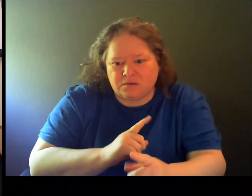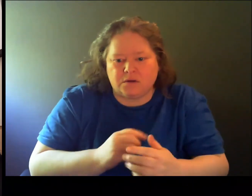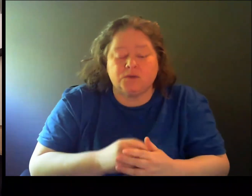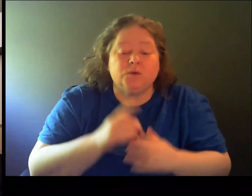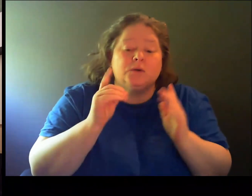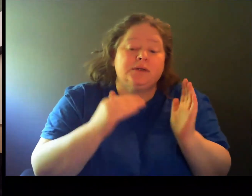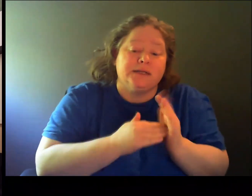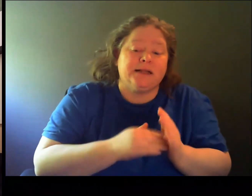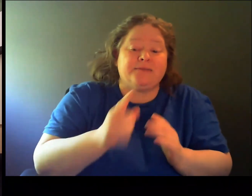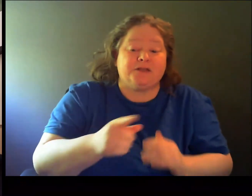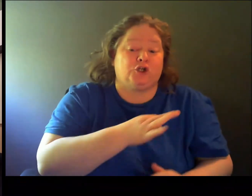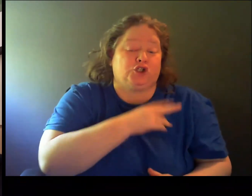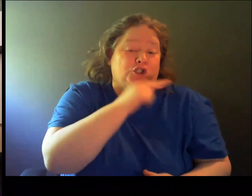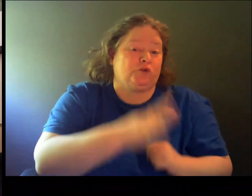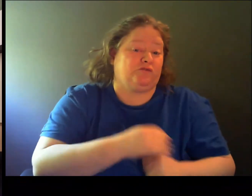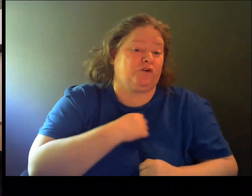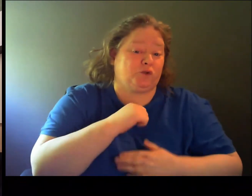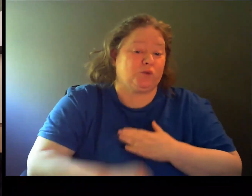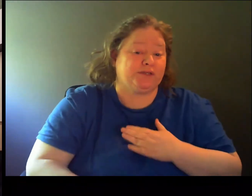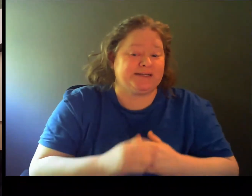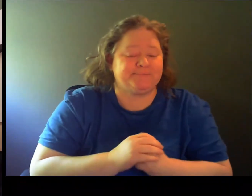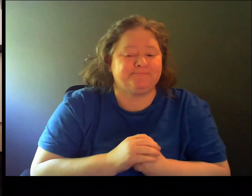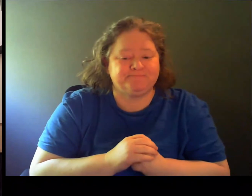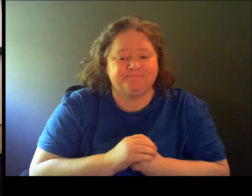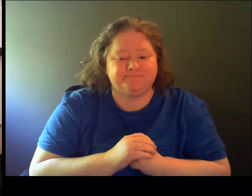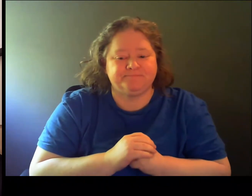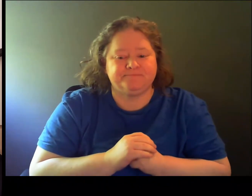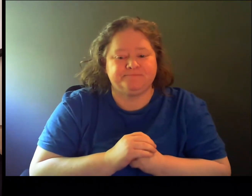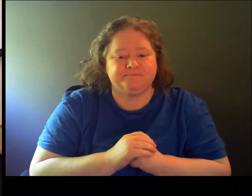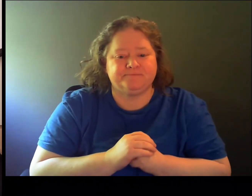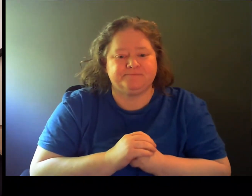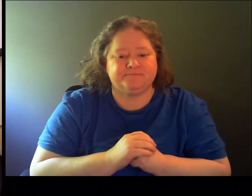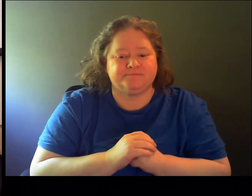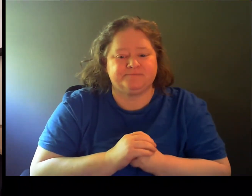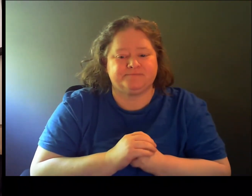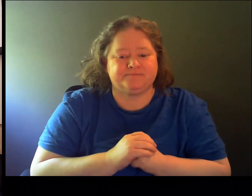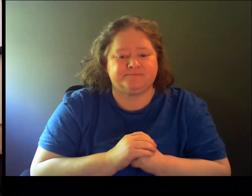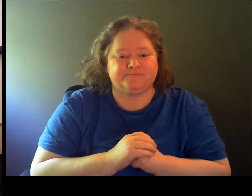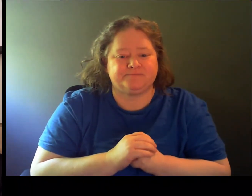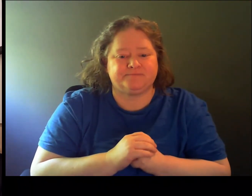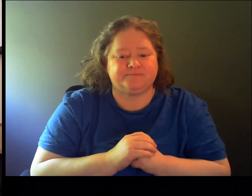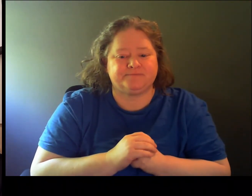Yeah, so that's the good news for today.